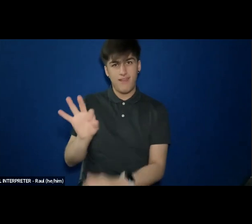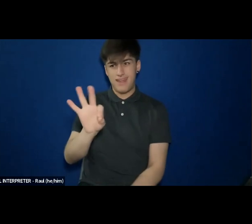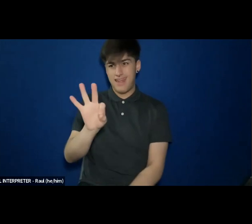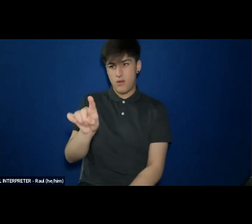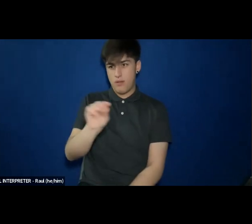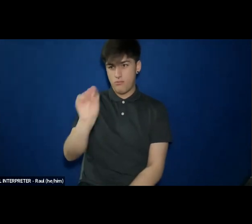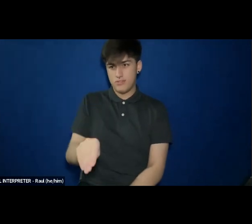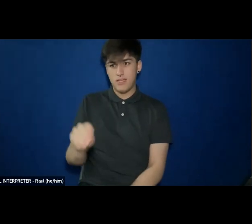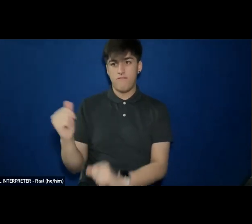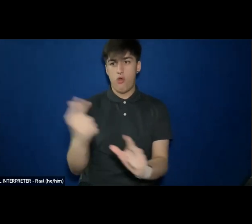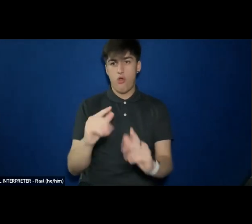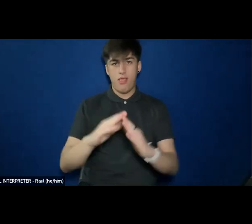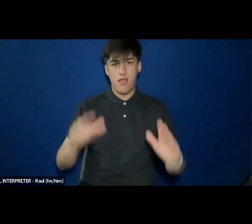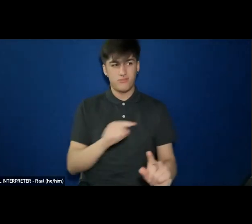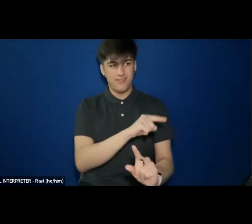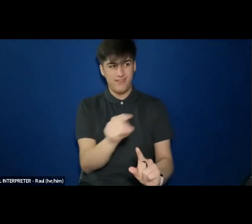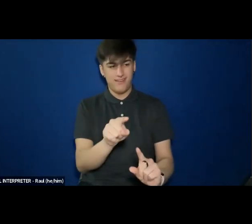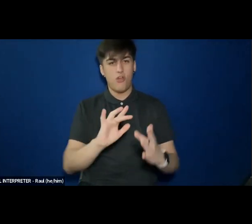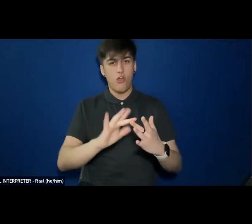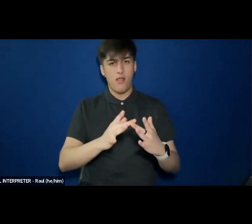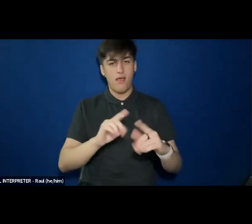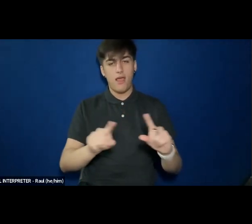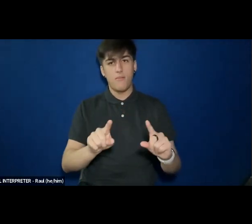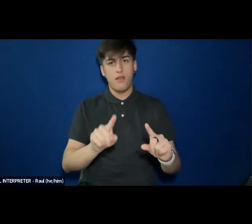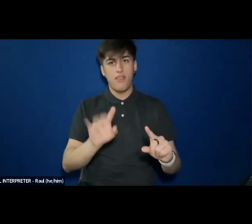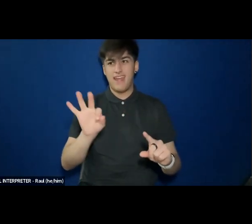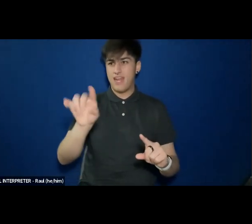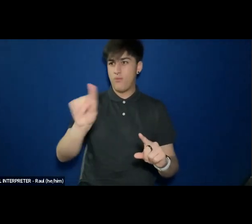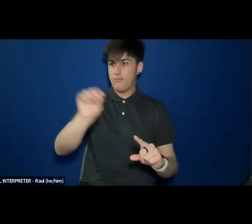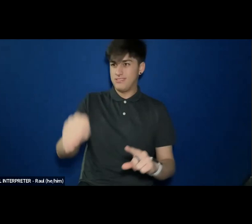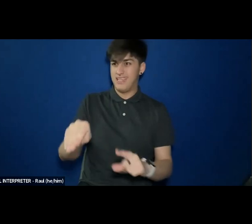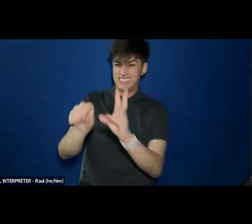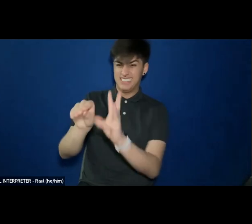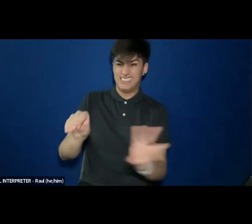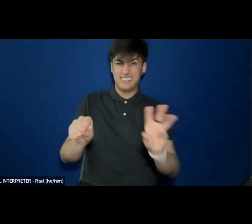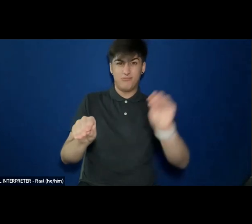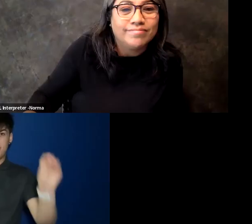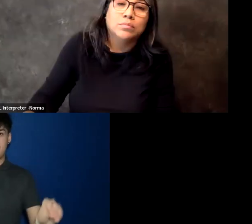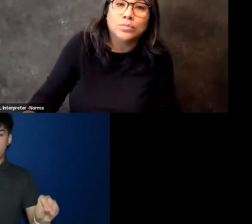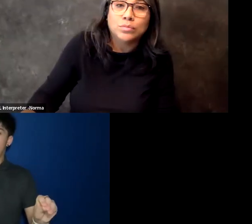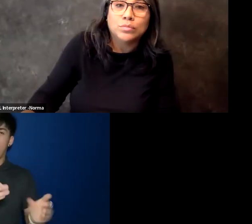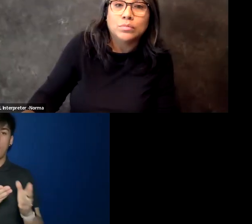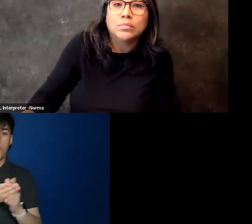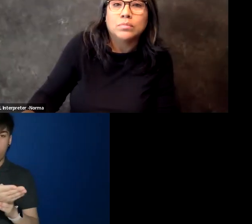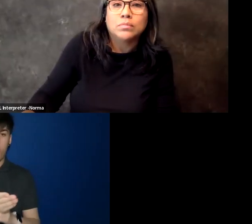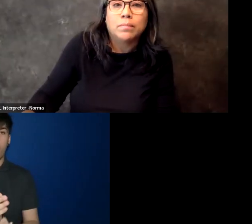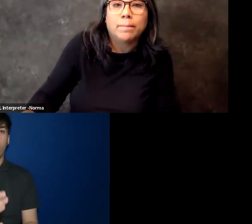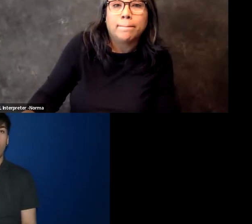But out of that 6% are online only with a smartphone and a smartphone is a marvelous